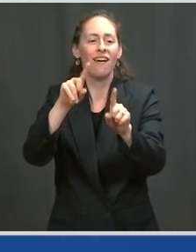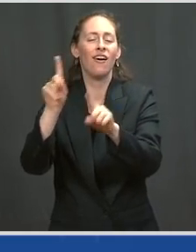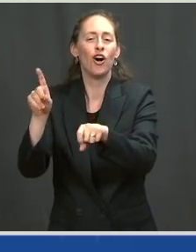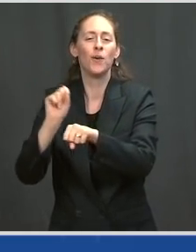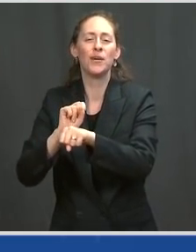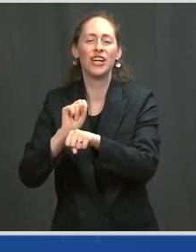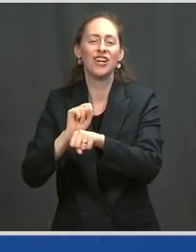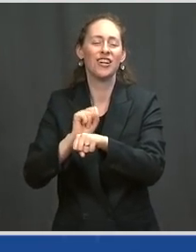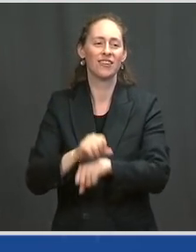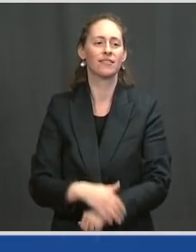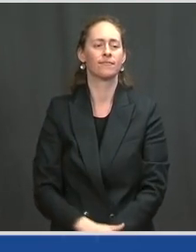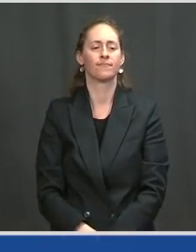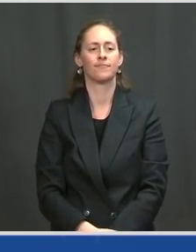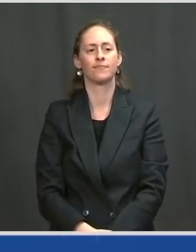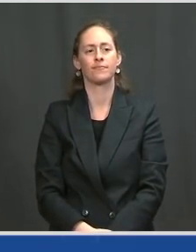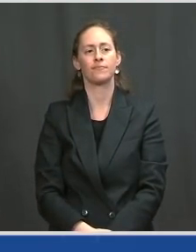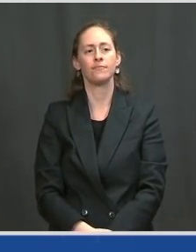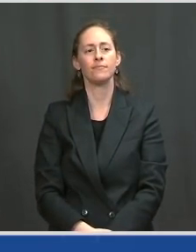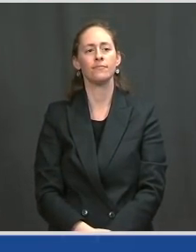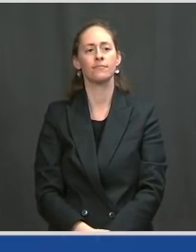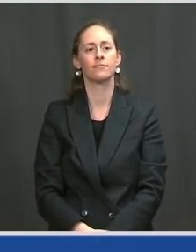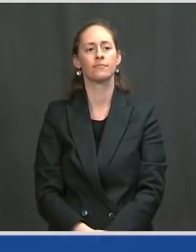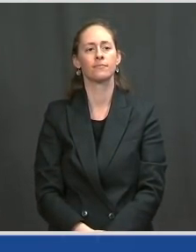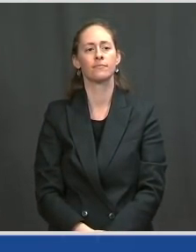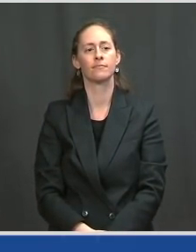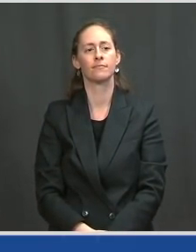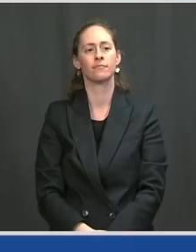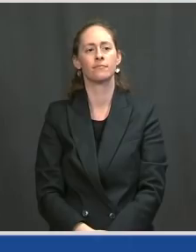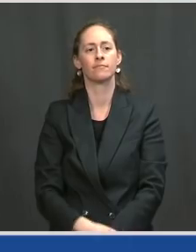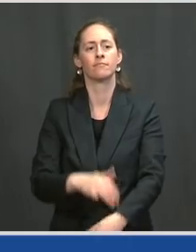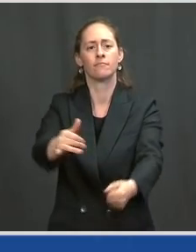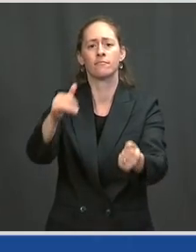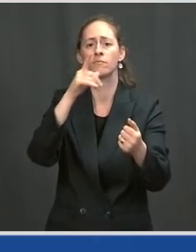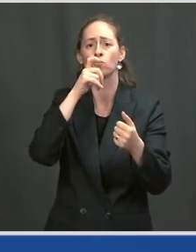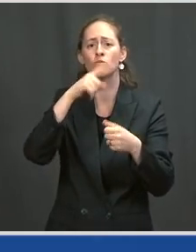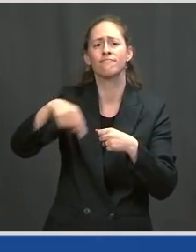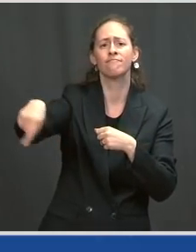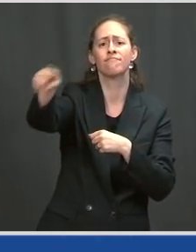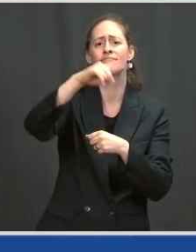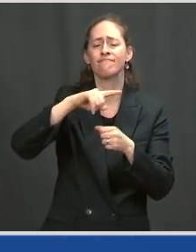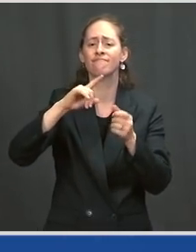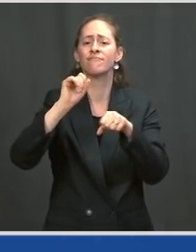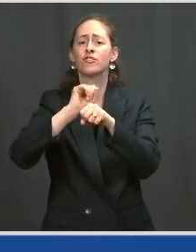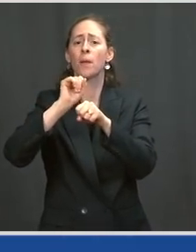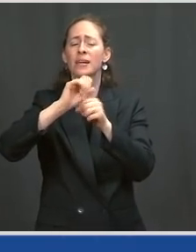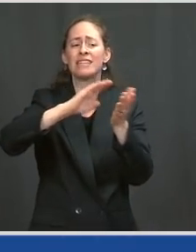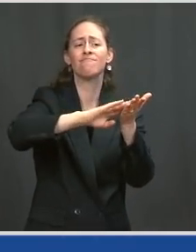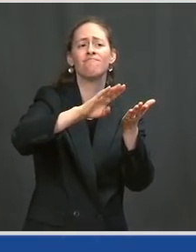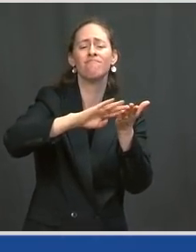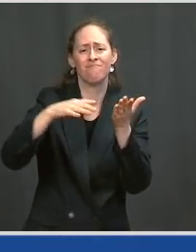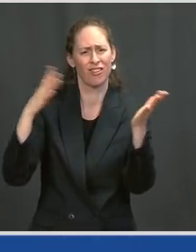To help them do that, we're going to remind them that there is some progress they can take advantage -- some programs they can take advantage of.